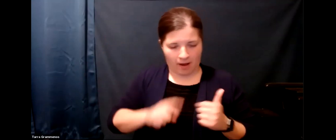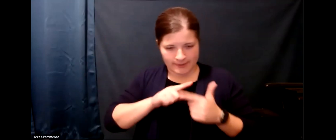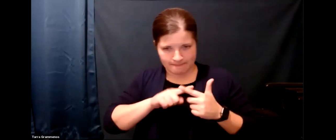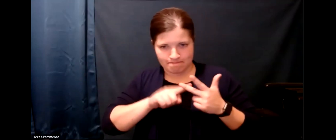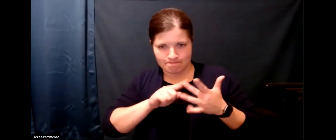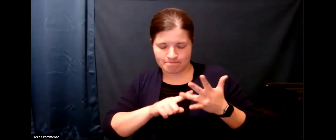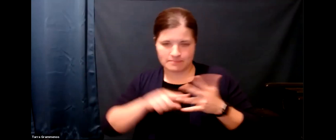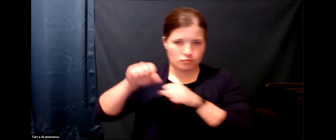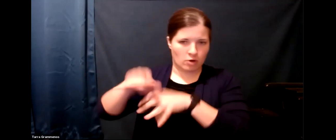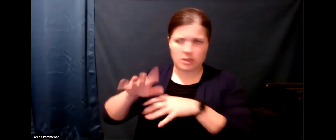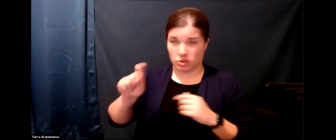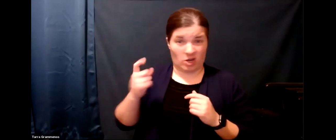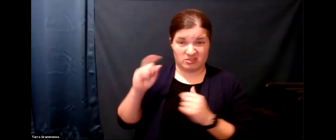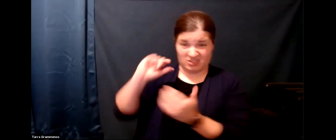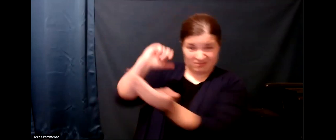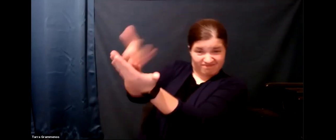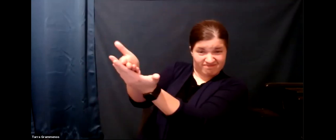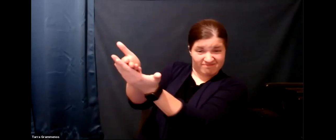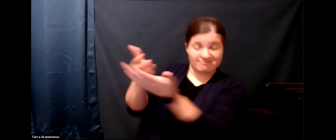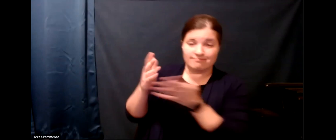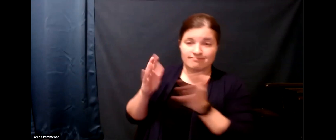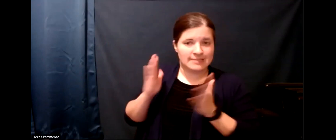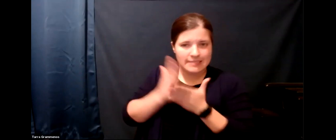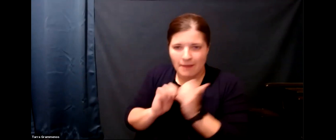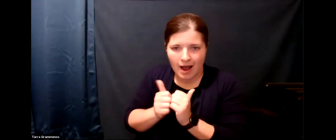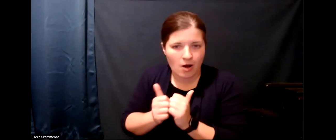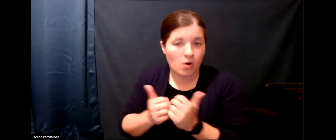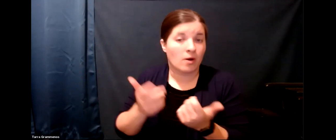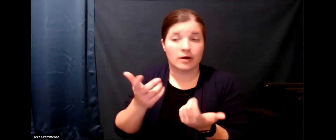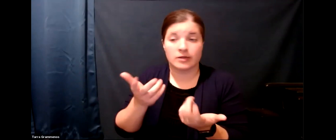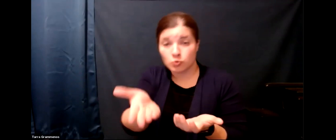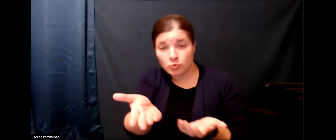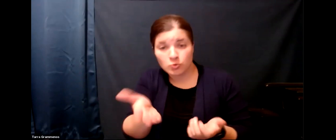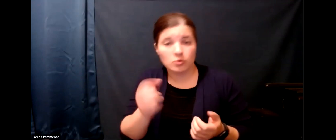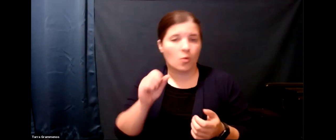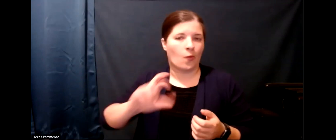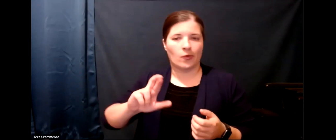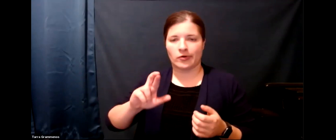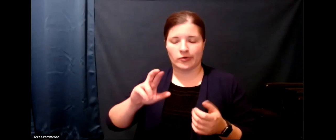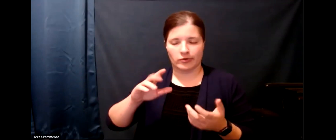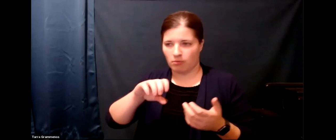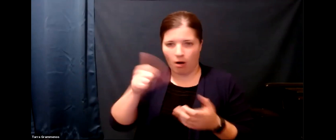It just has to get there. So that means you or potentially someone else could